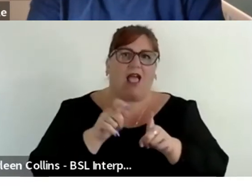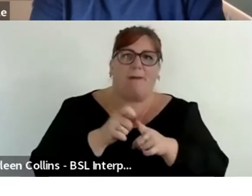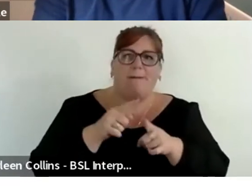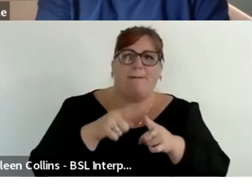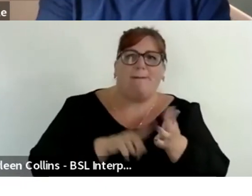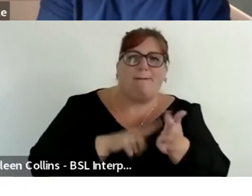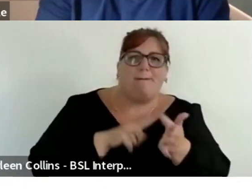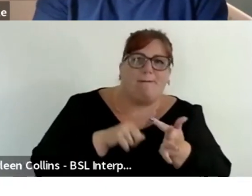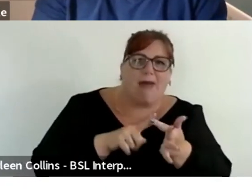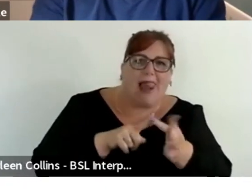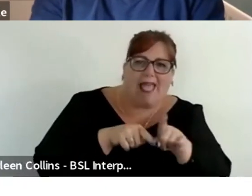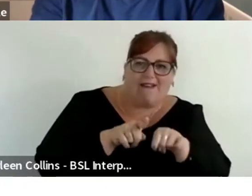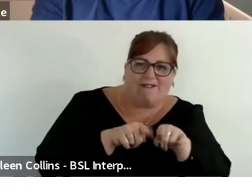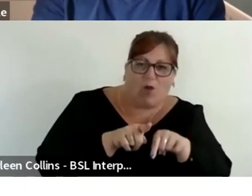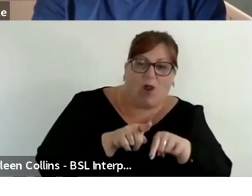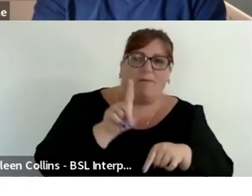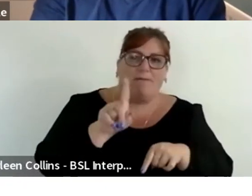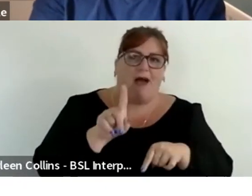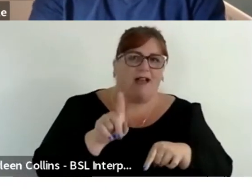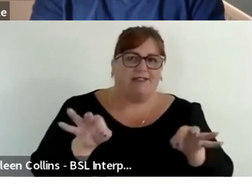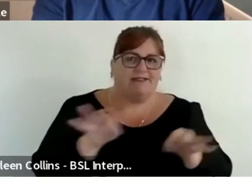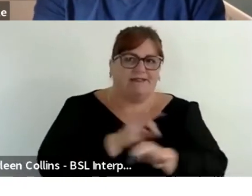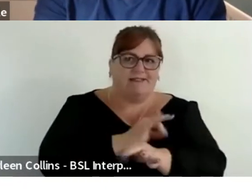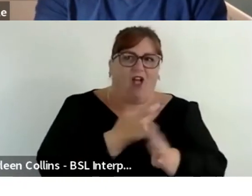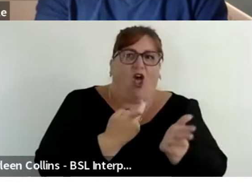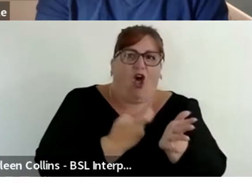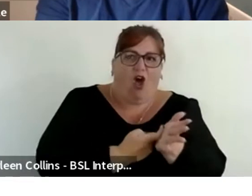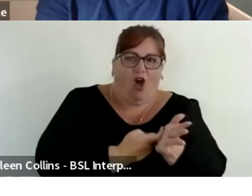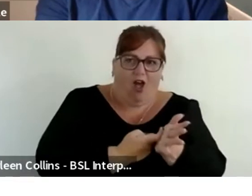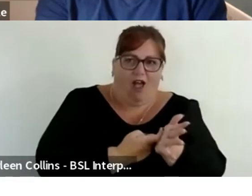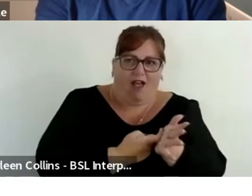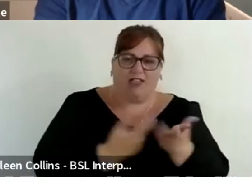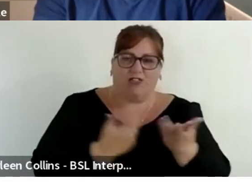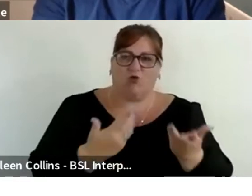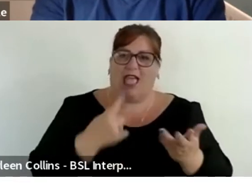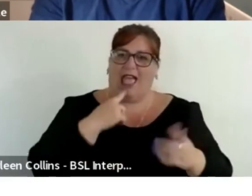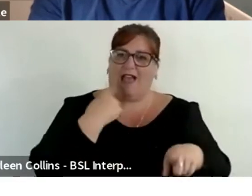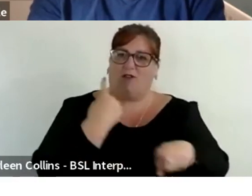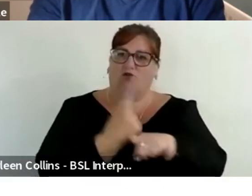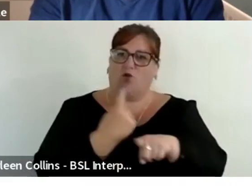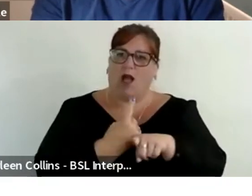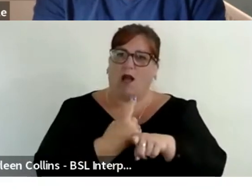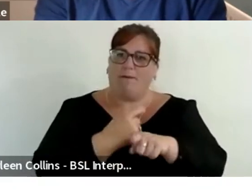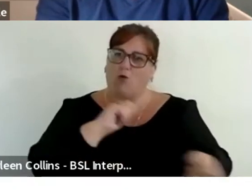Today we will be talking about the changing the mindset, adjusting for